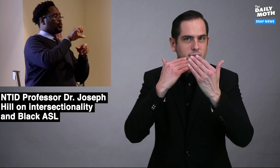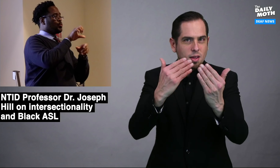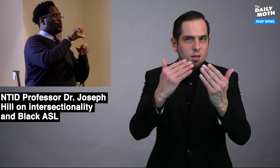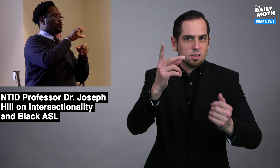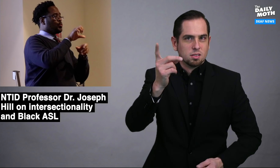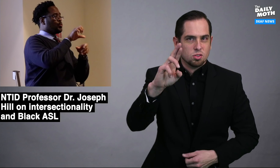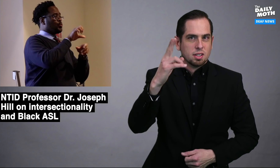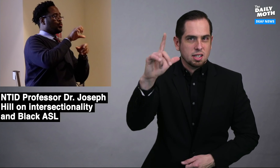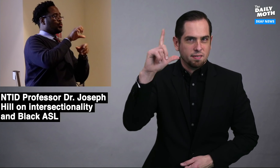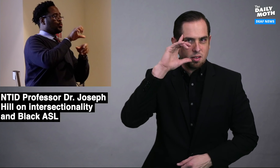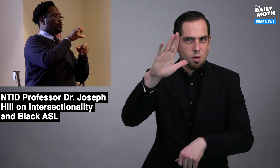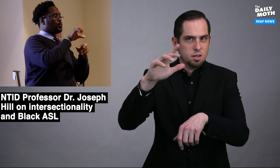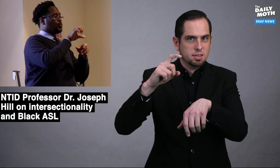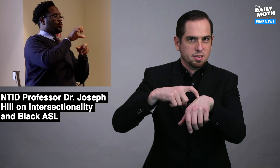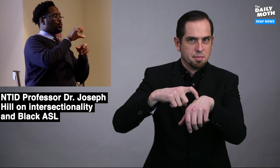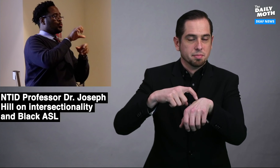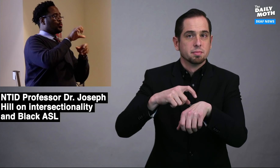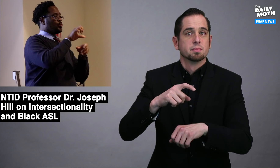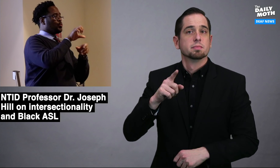Thank you Dr. Hill for your time.